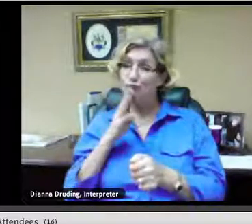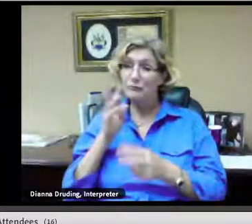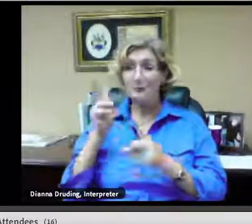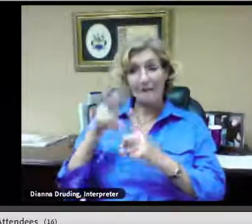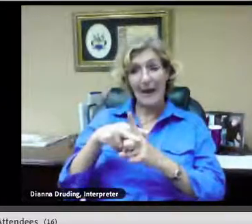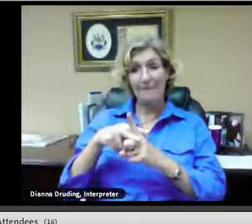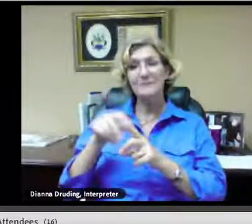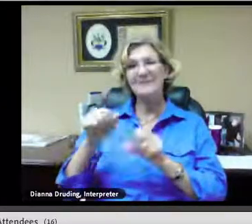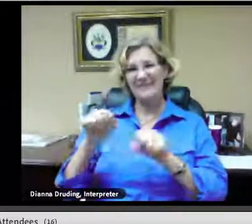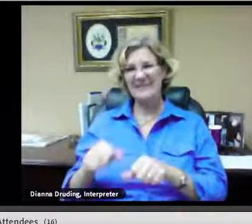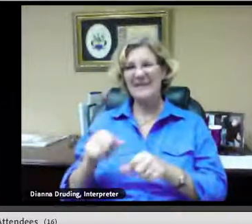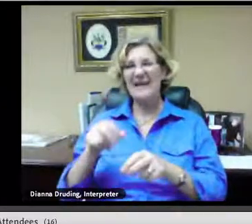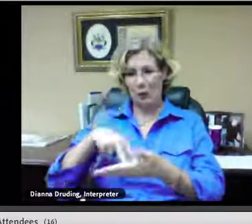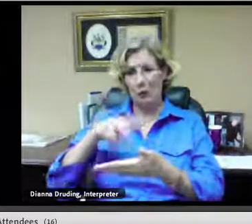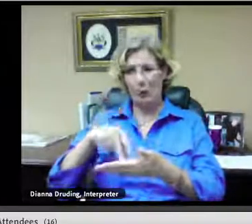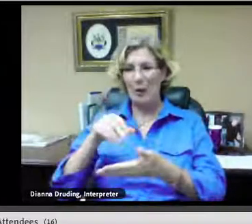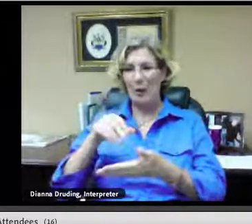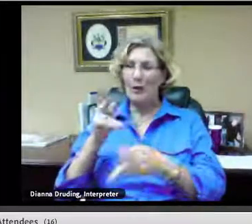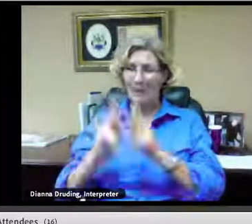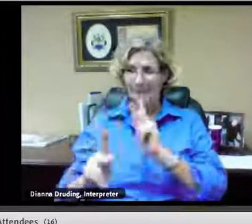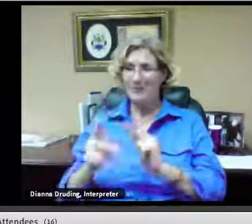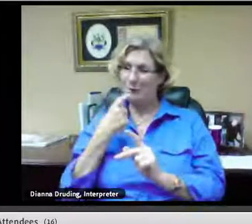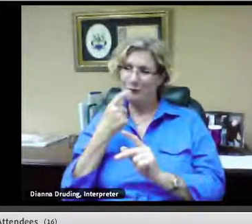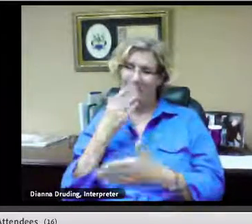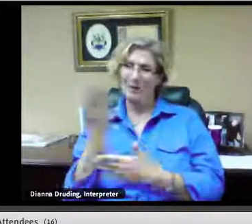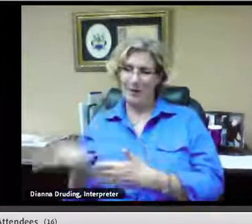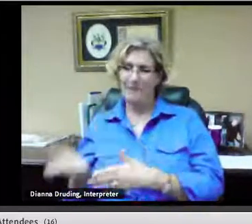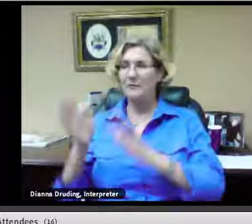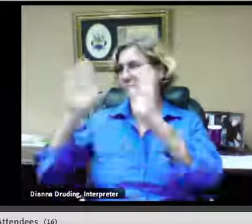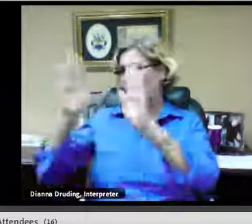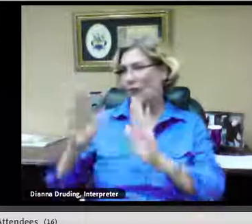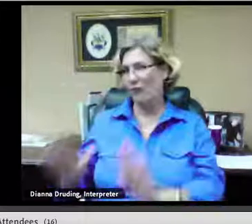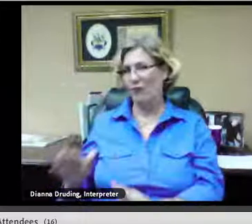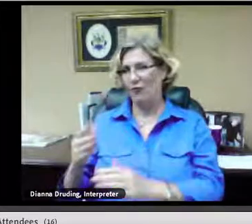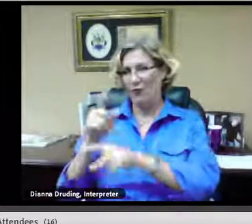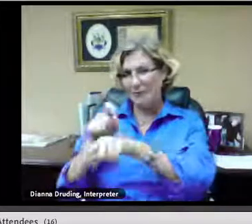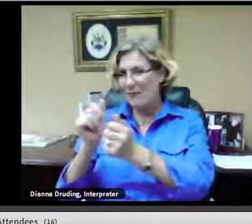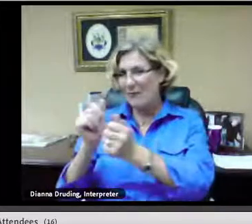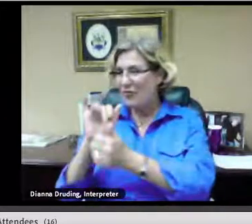It's fantastic. But the reason I bring him up is because one of his favorite places in the world